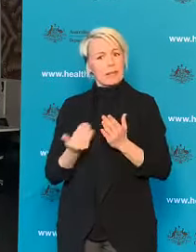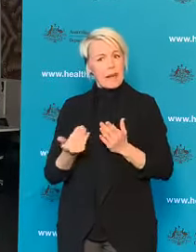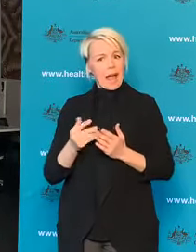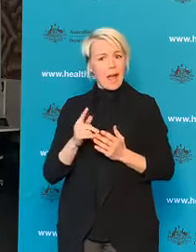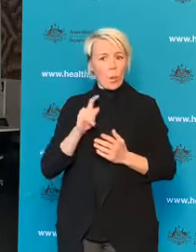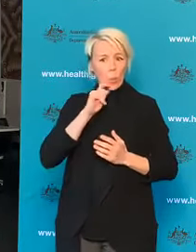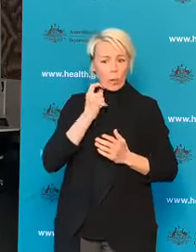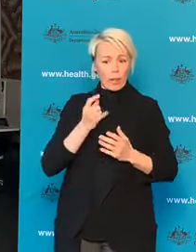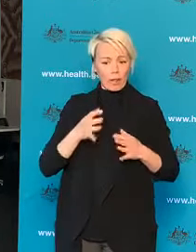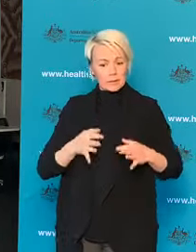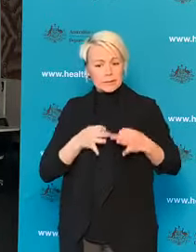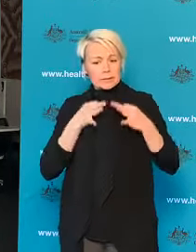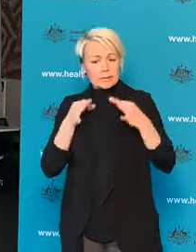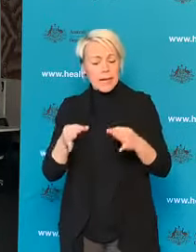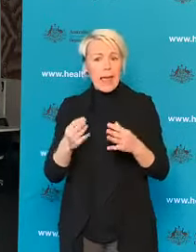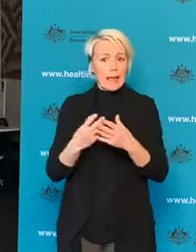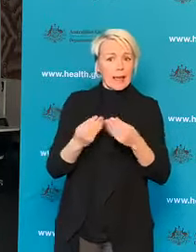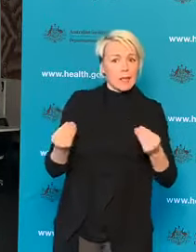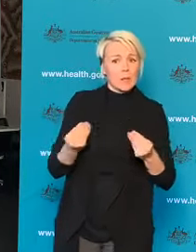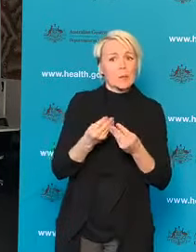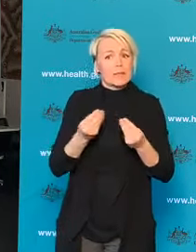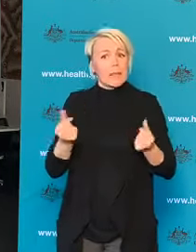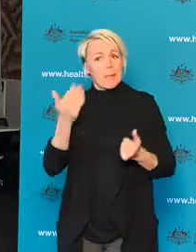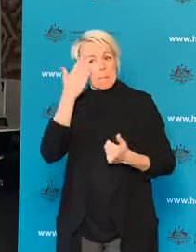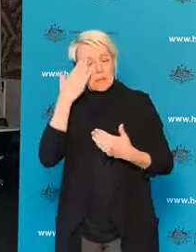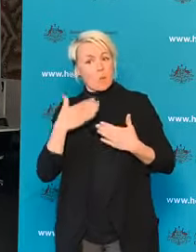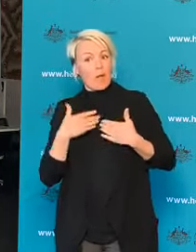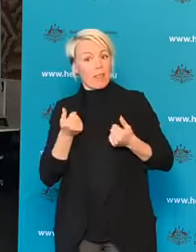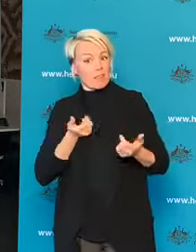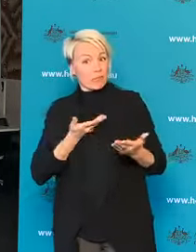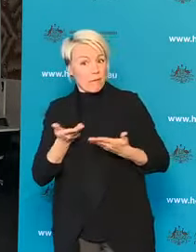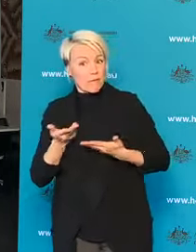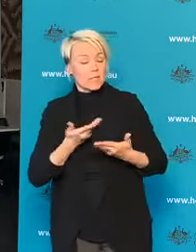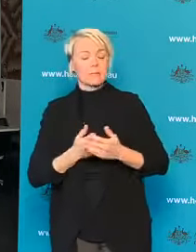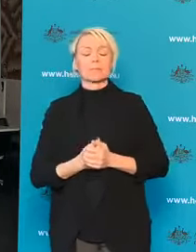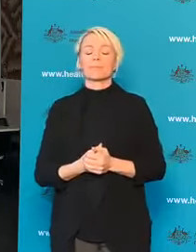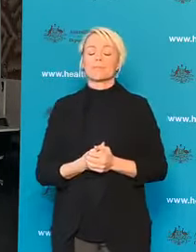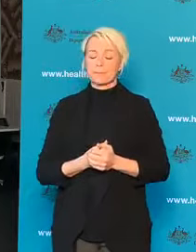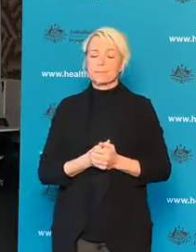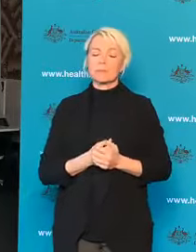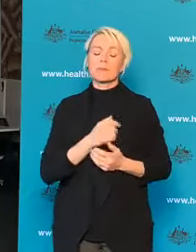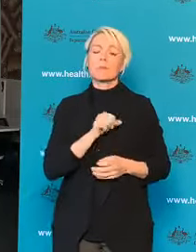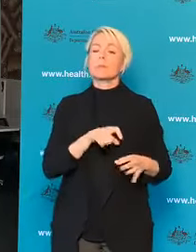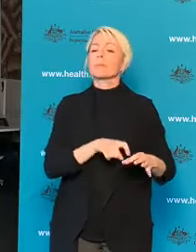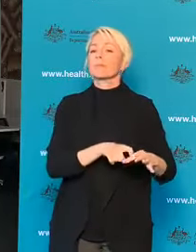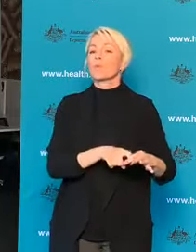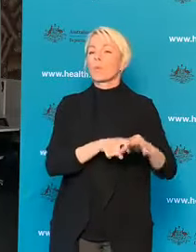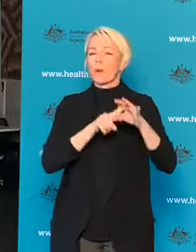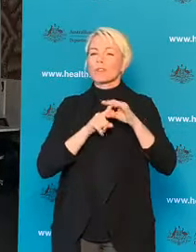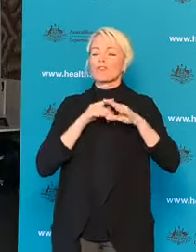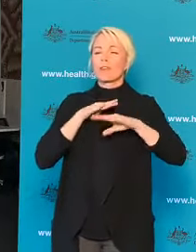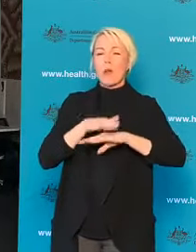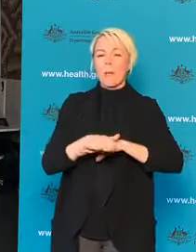Okay so the question is about mental health impact of COVID-19 and particularly the impact on youth mental health and